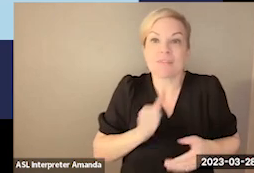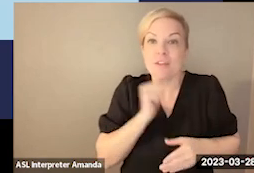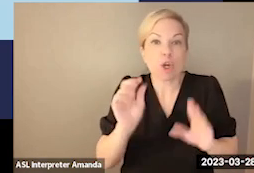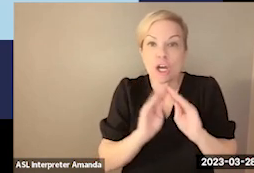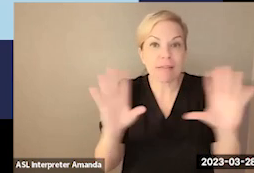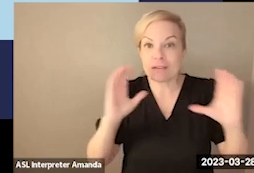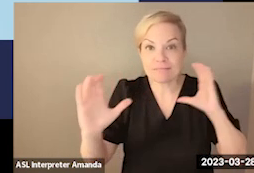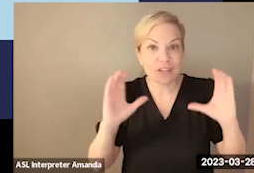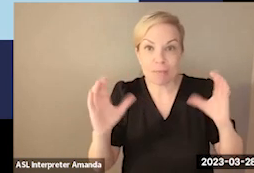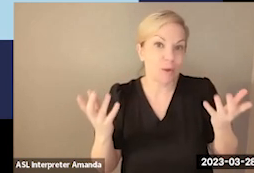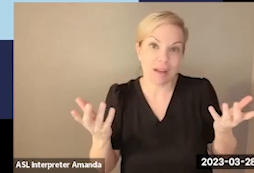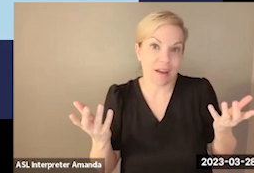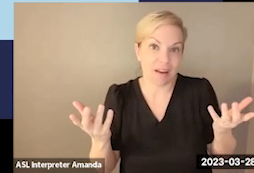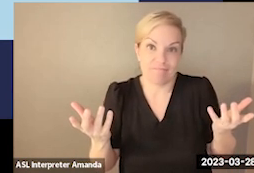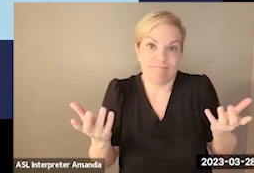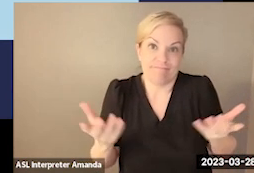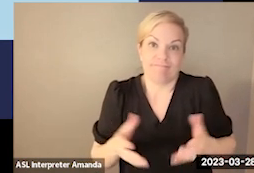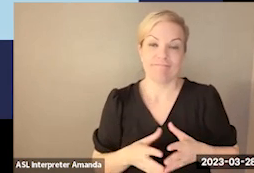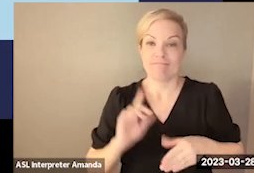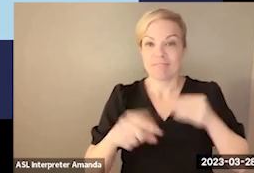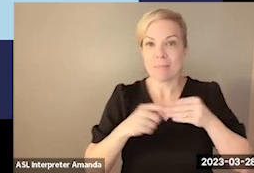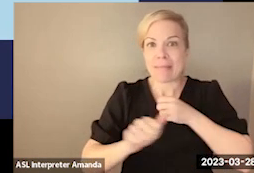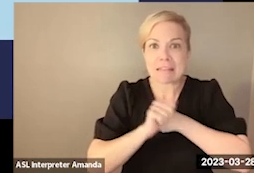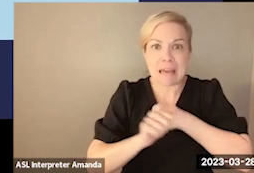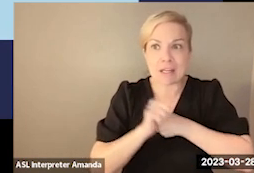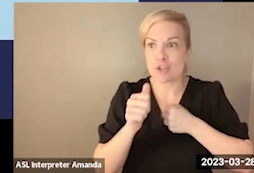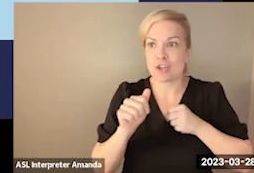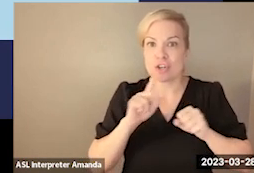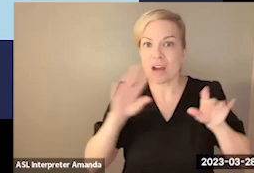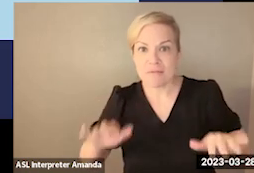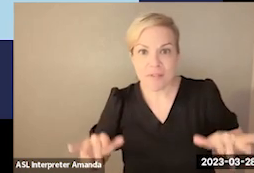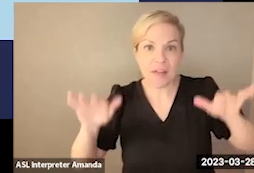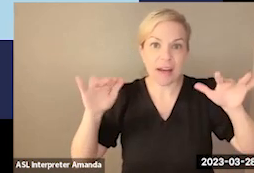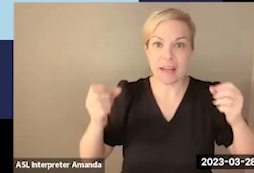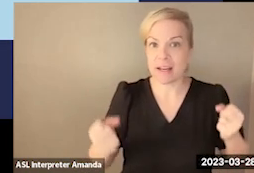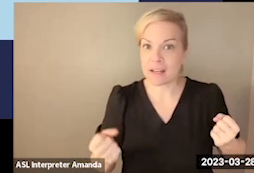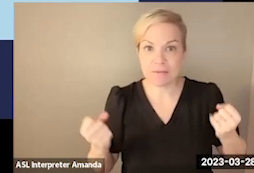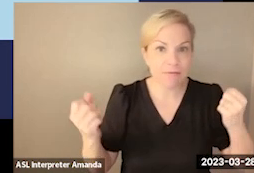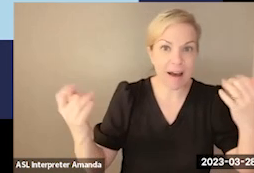Debbie Stine, Science & Technology Policy Academy: that message. You know about the danger of flooding and fires, and all these other kinds of things